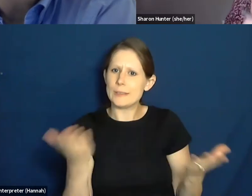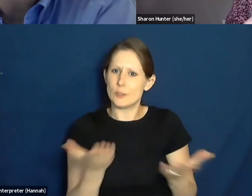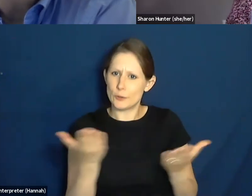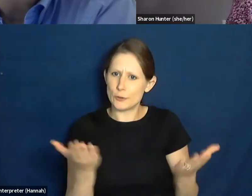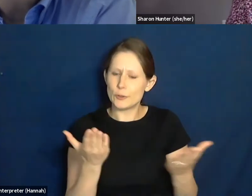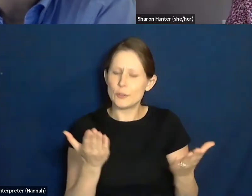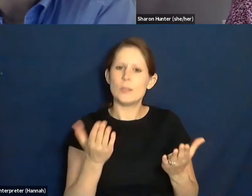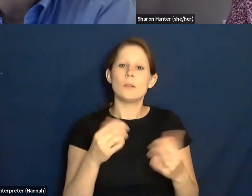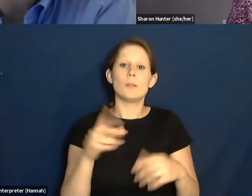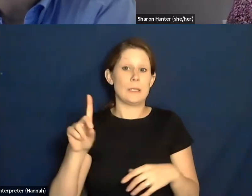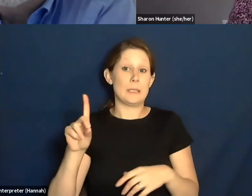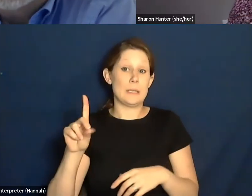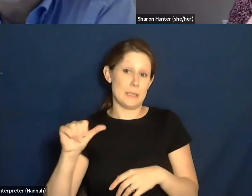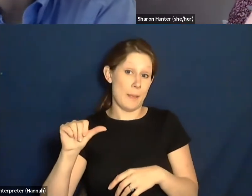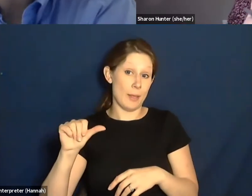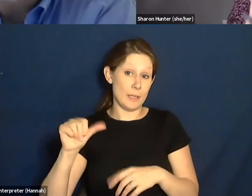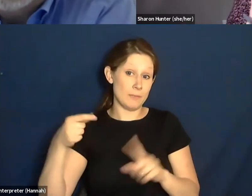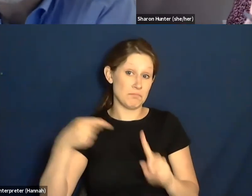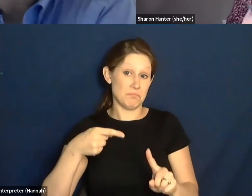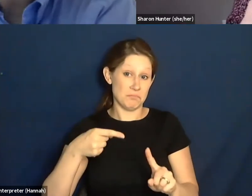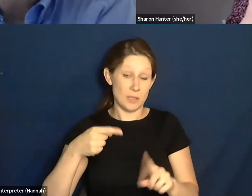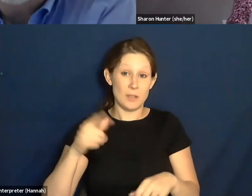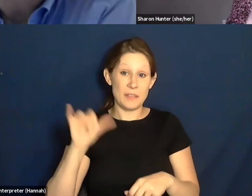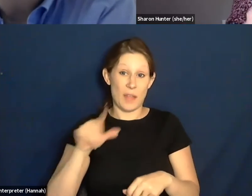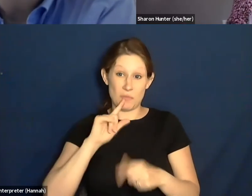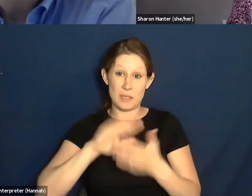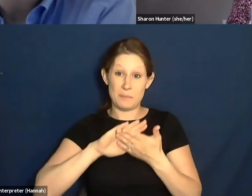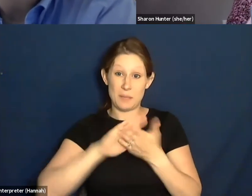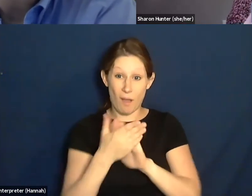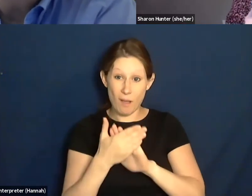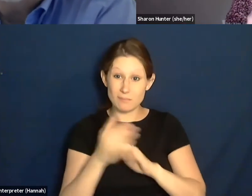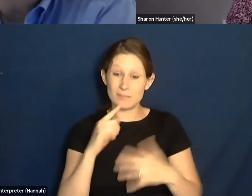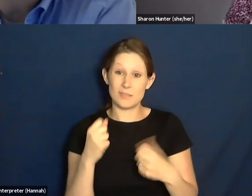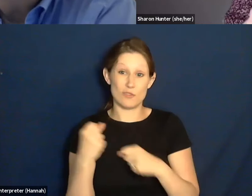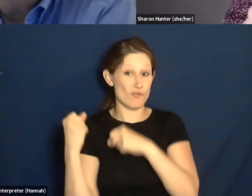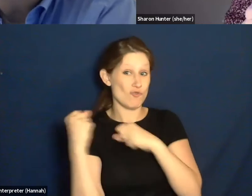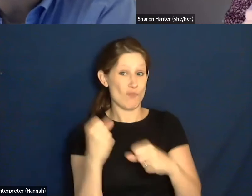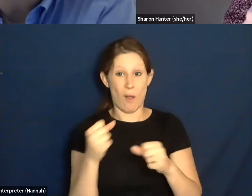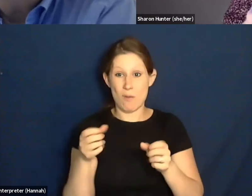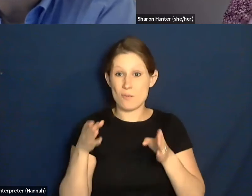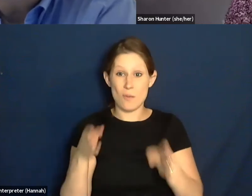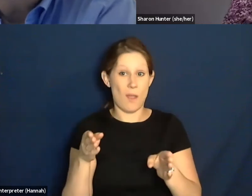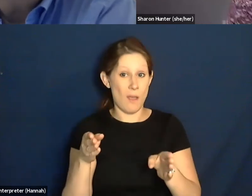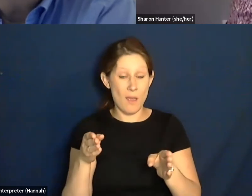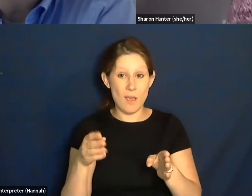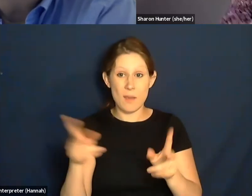a disability standpoint that, has really become a really strong way for people that can't get